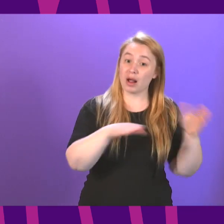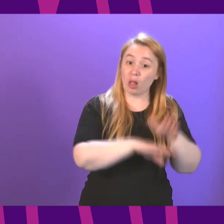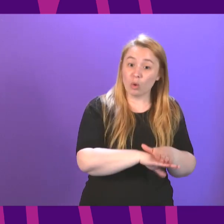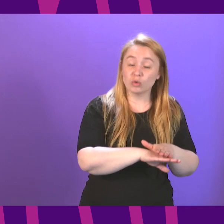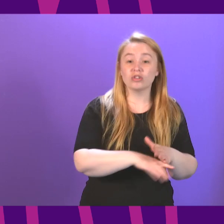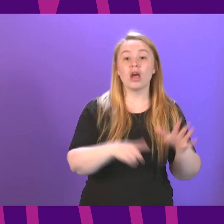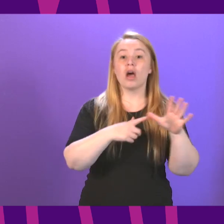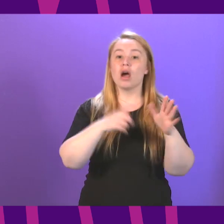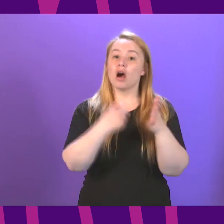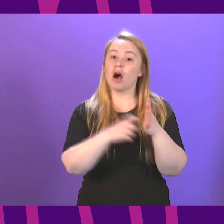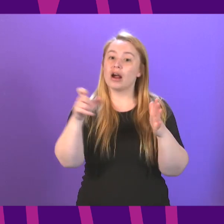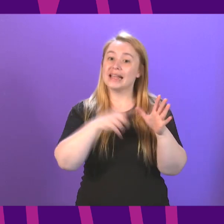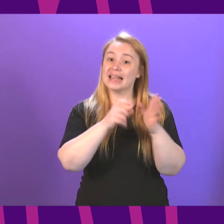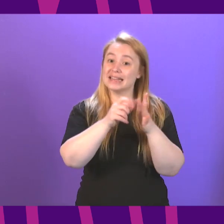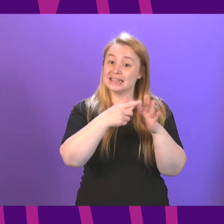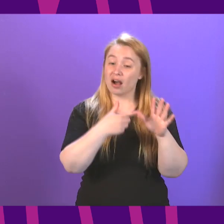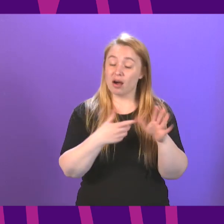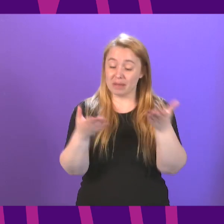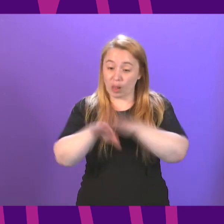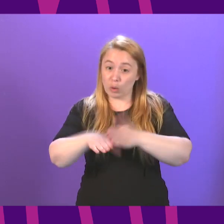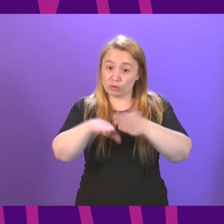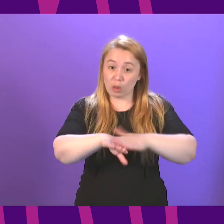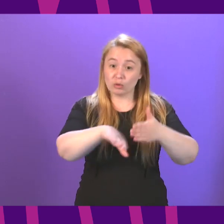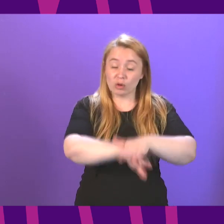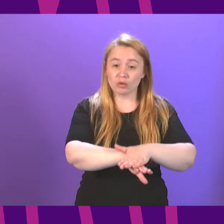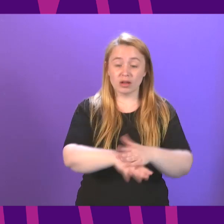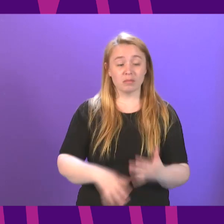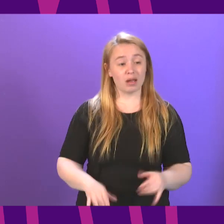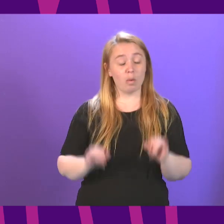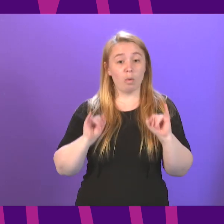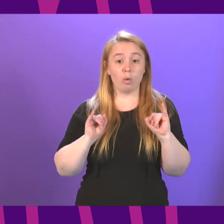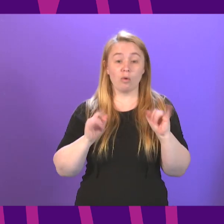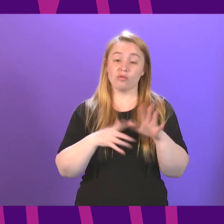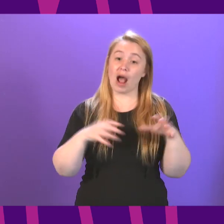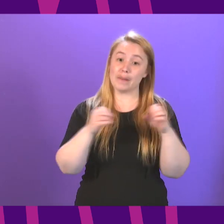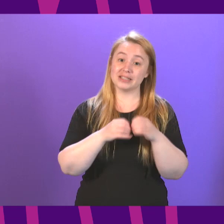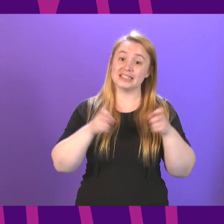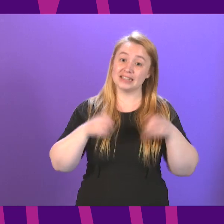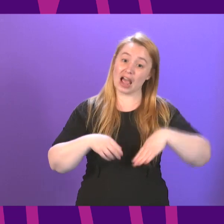stores in the city and Debenhams is now empty, the outlook for Aberdeen high street is bleak.